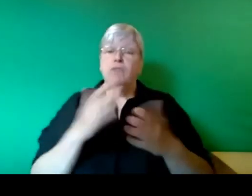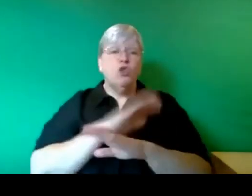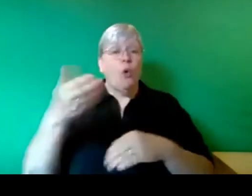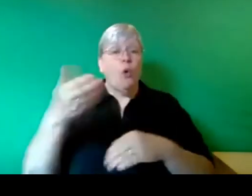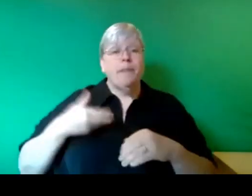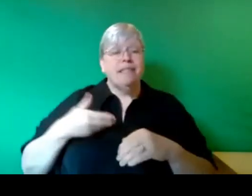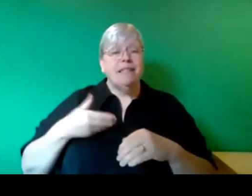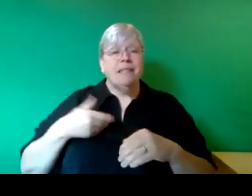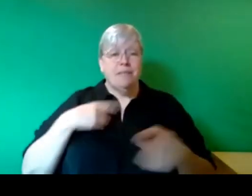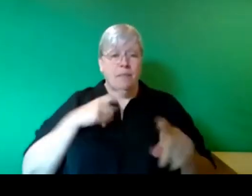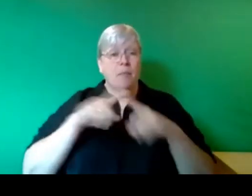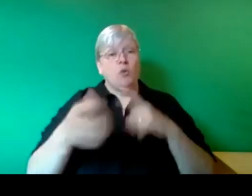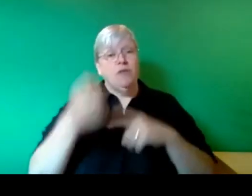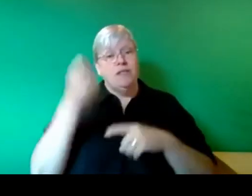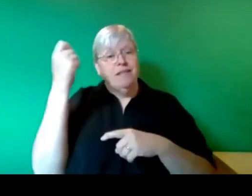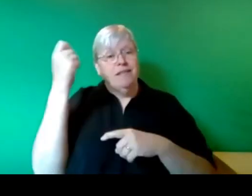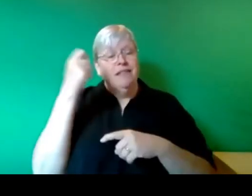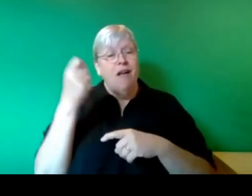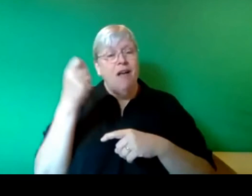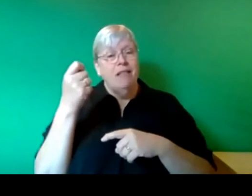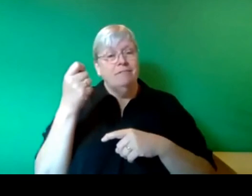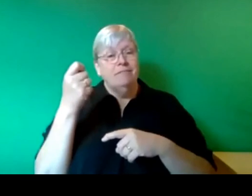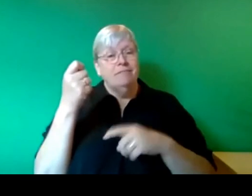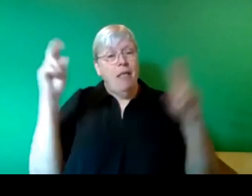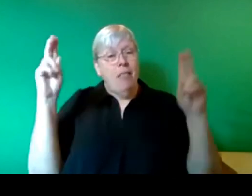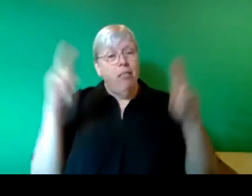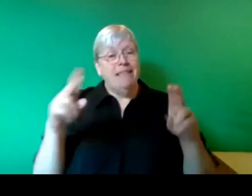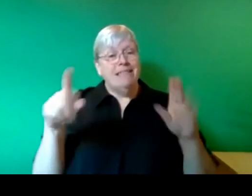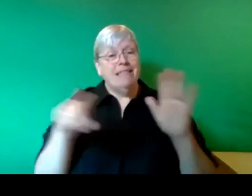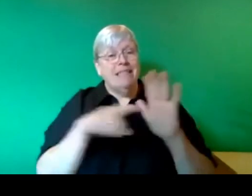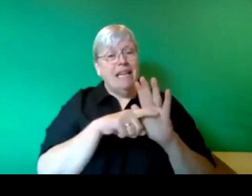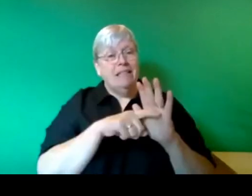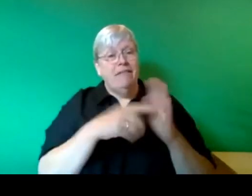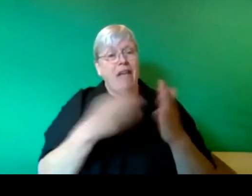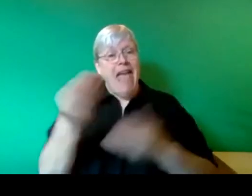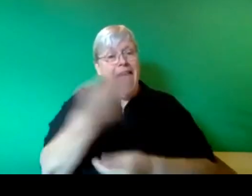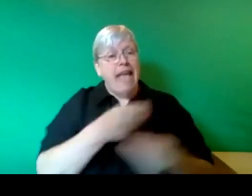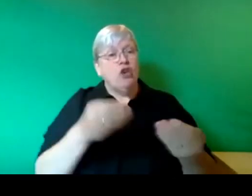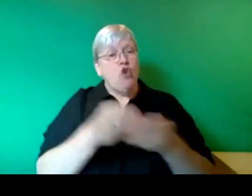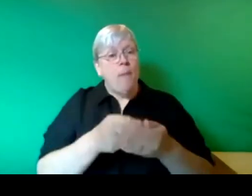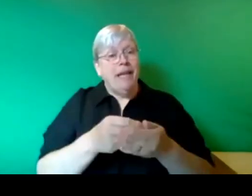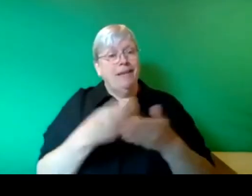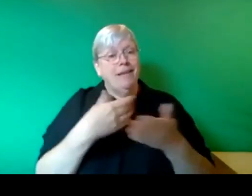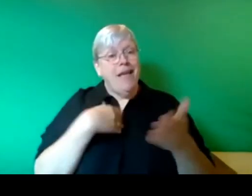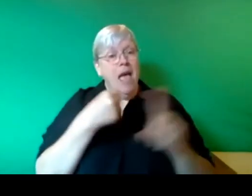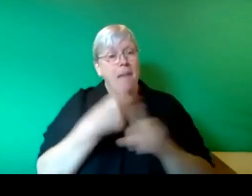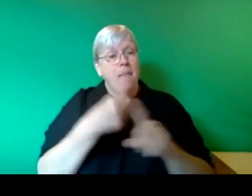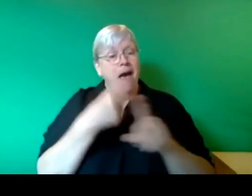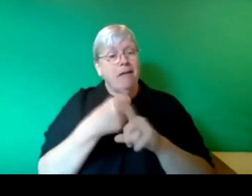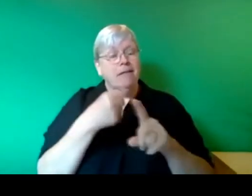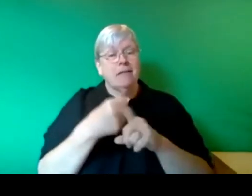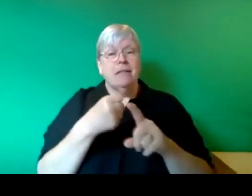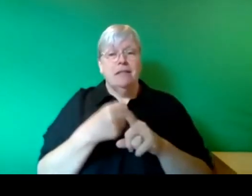lessening the negative economic impact. And we've learned that our public services are underfunded